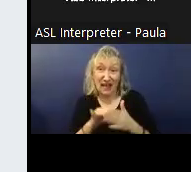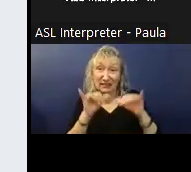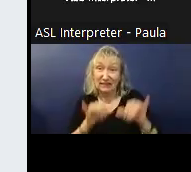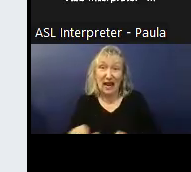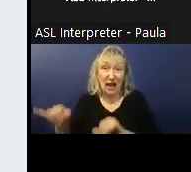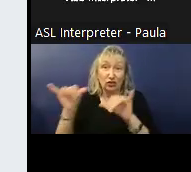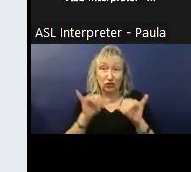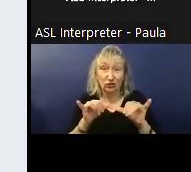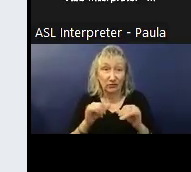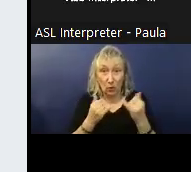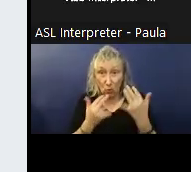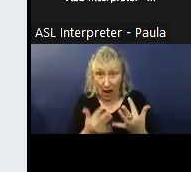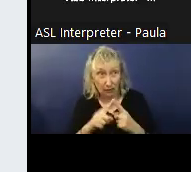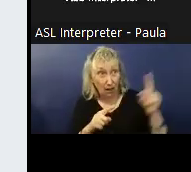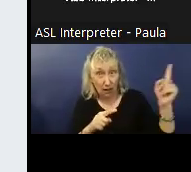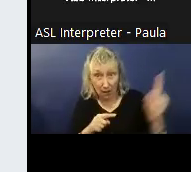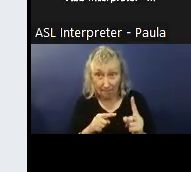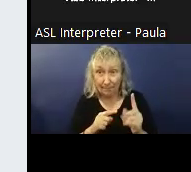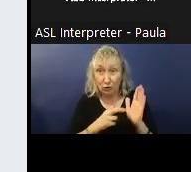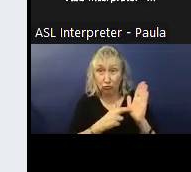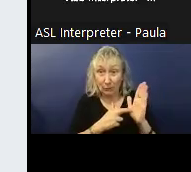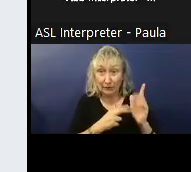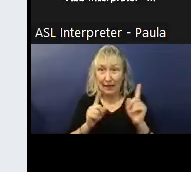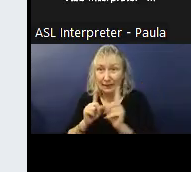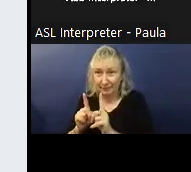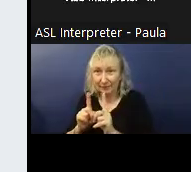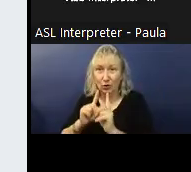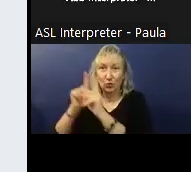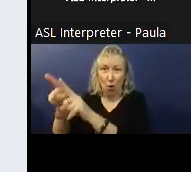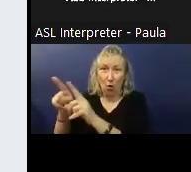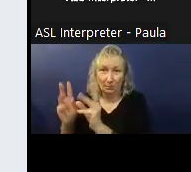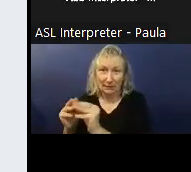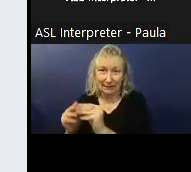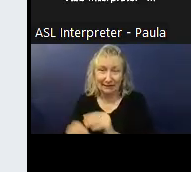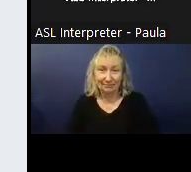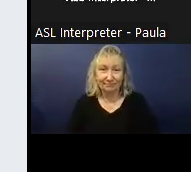you can wait for your union Rep to be present. Yeah, absolutely.